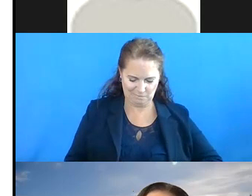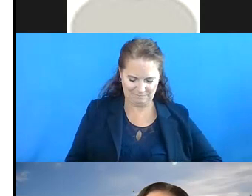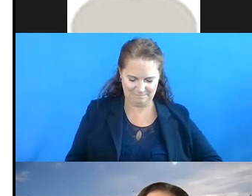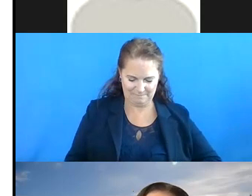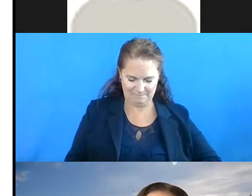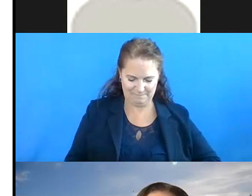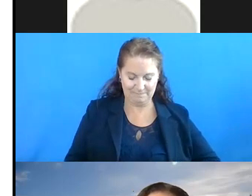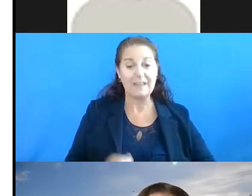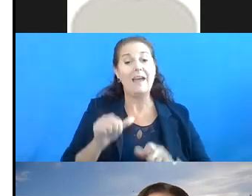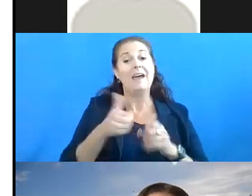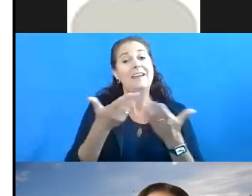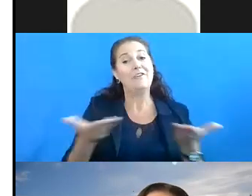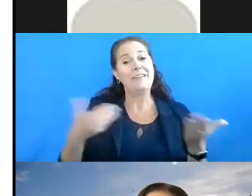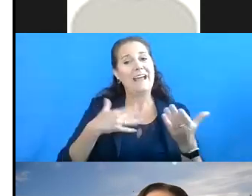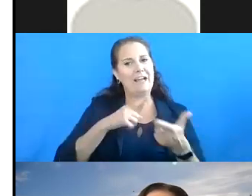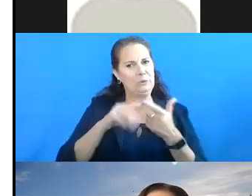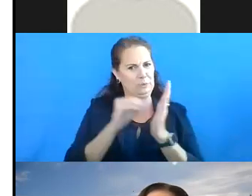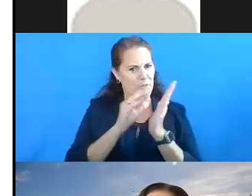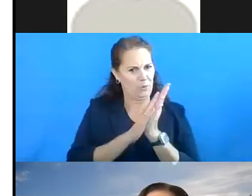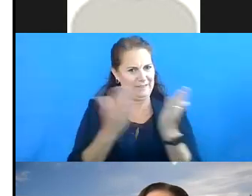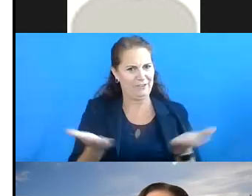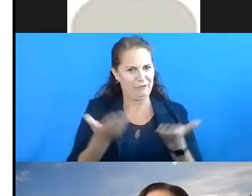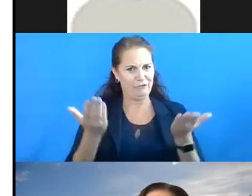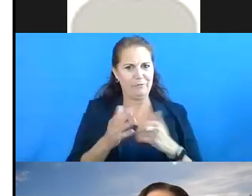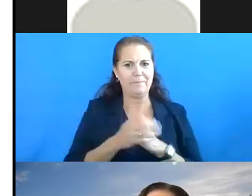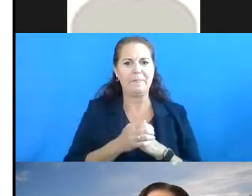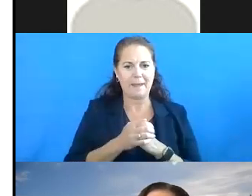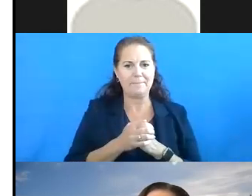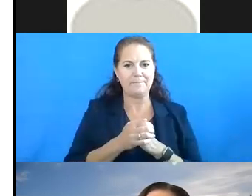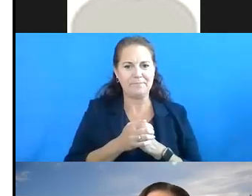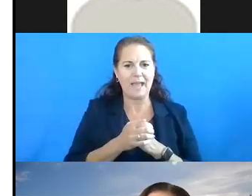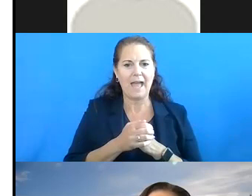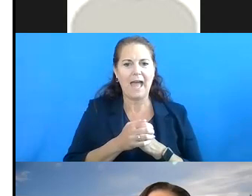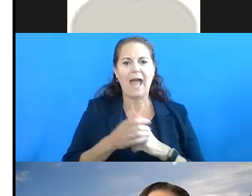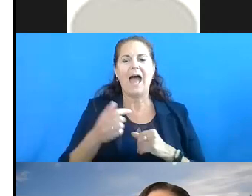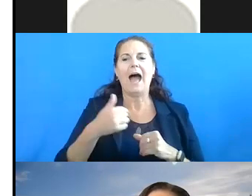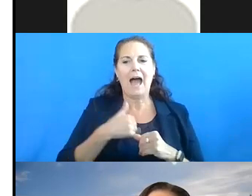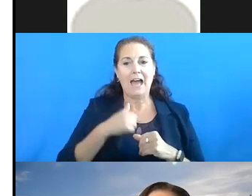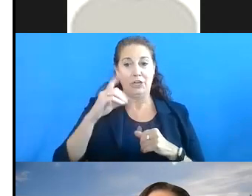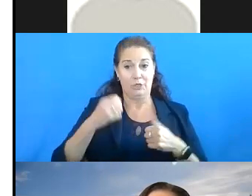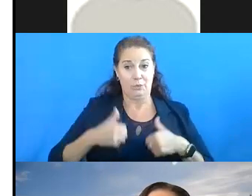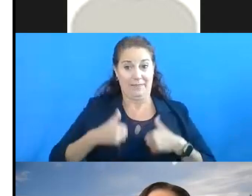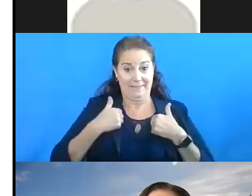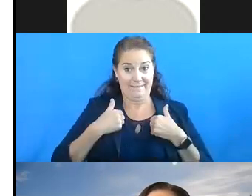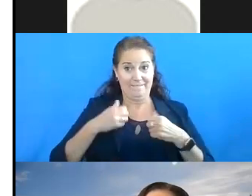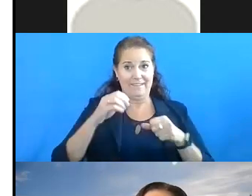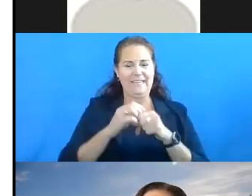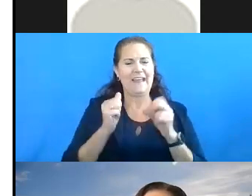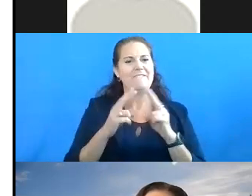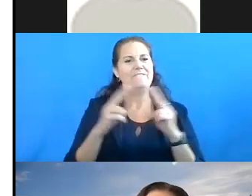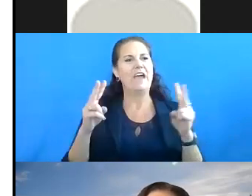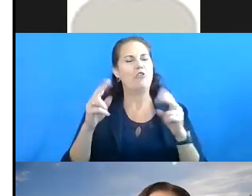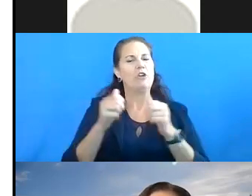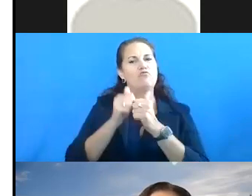Another thing I would like to note too, is that I do live in a very remote area and the Internet can